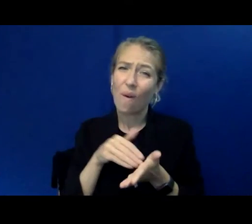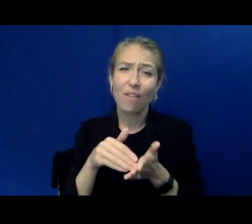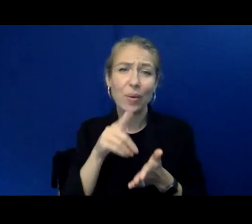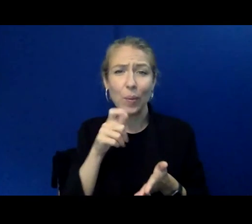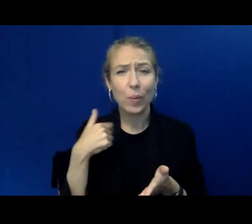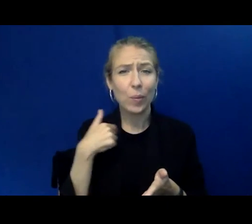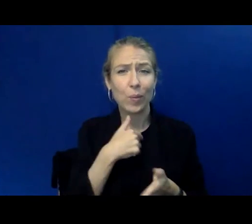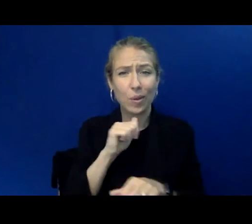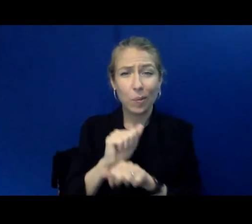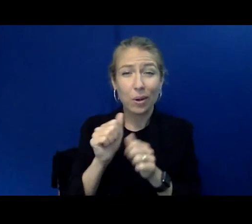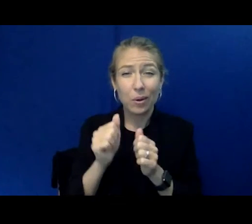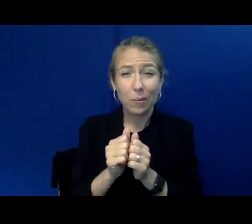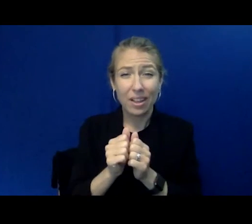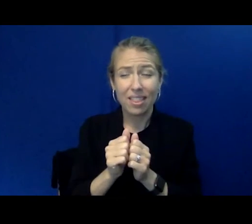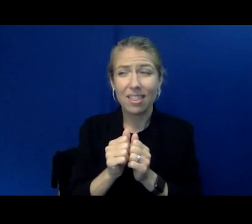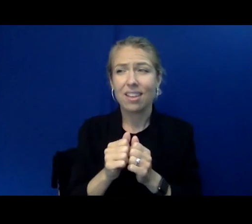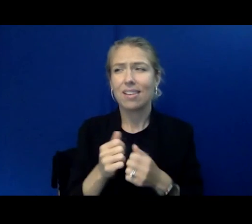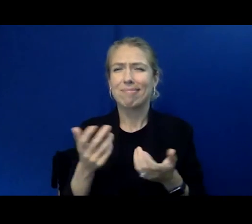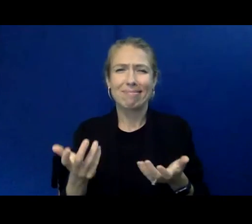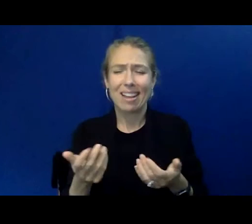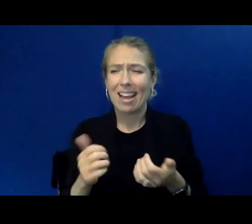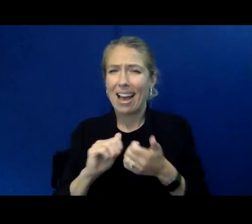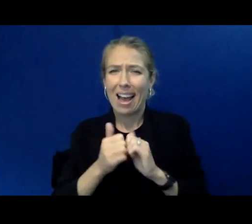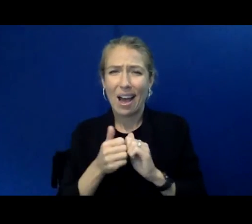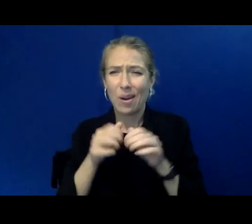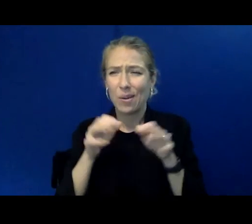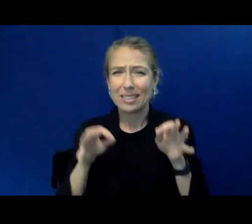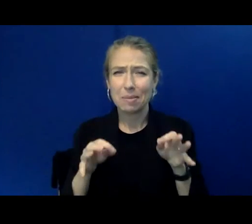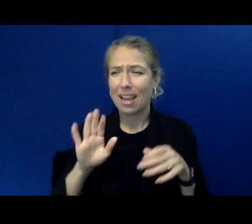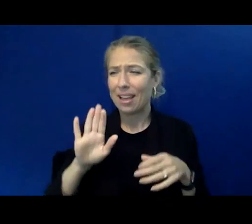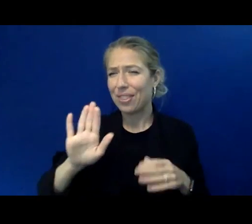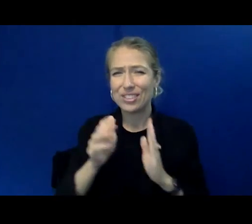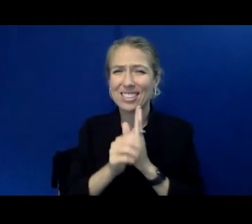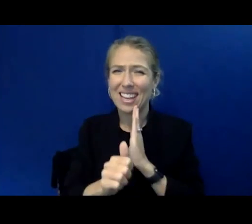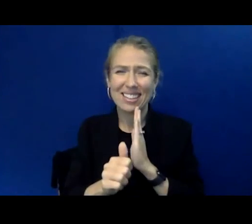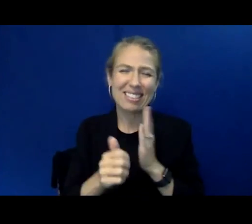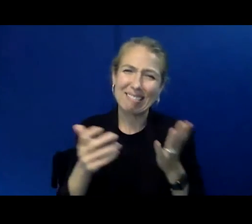they may not be able to explain what they do well verbally, but they can certainly show